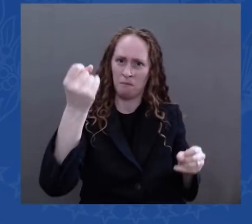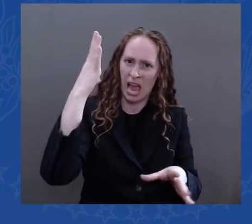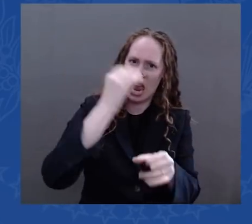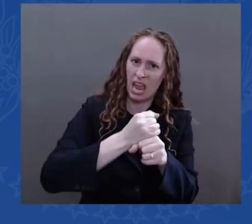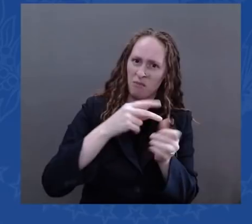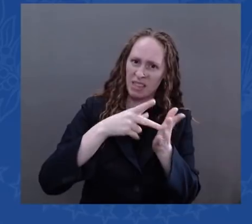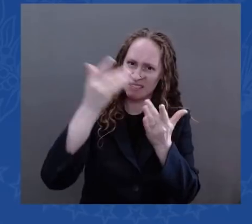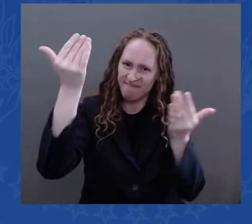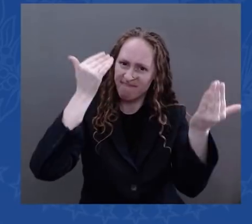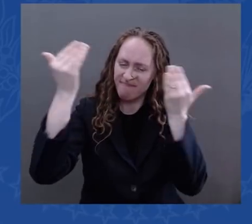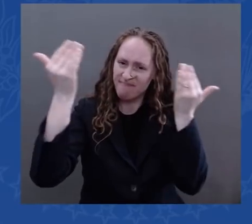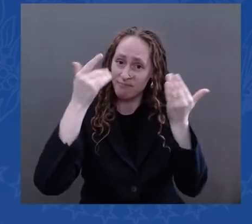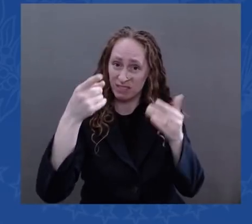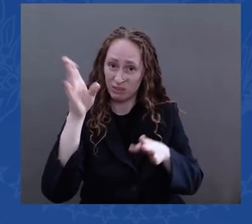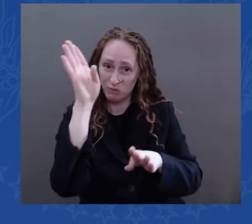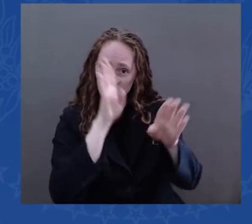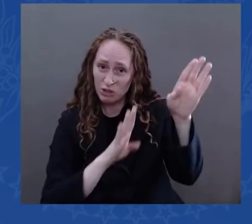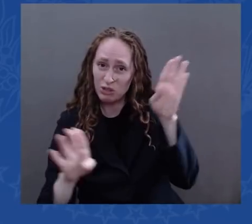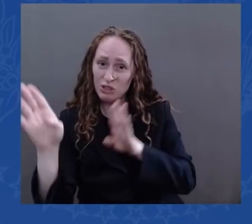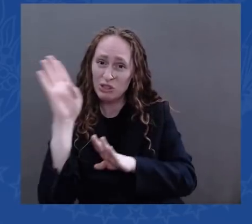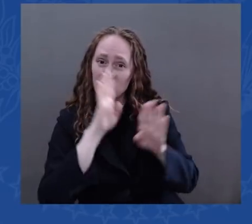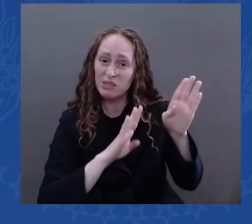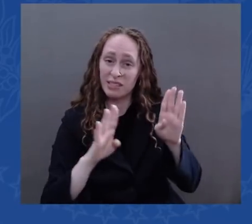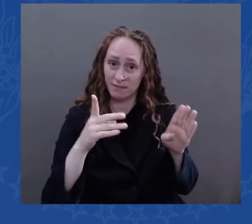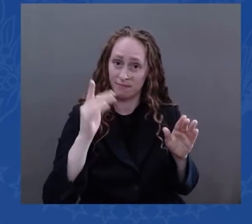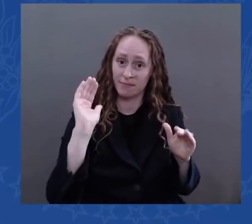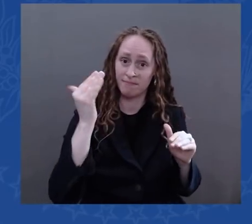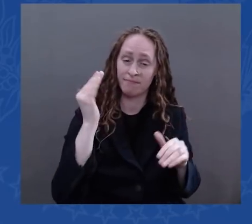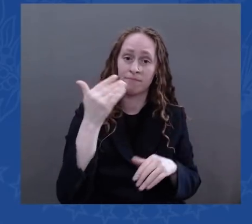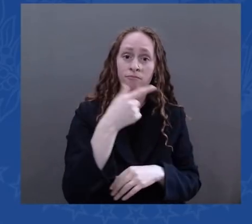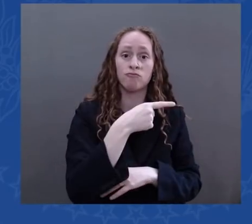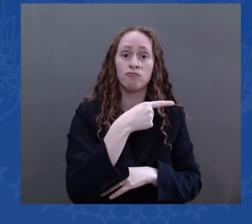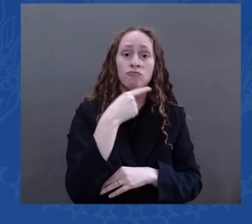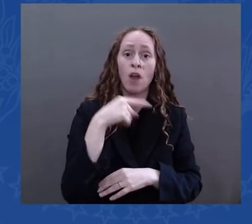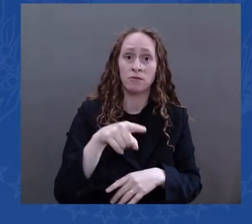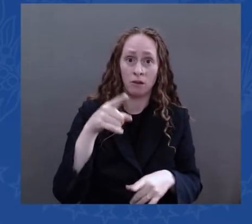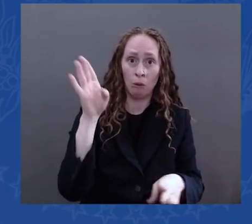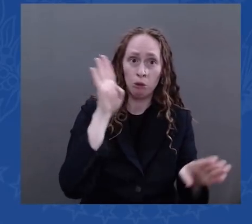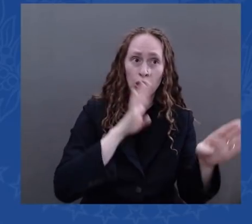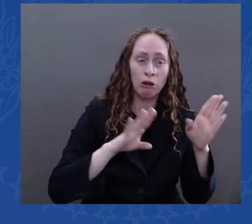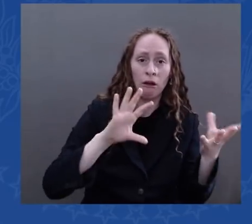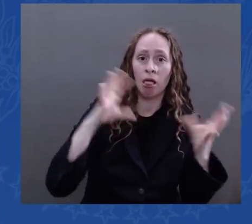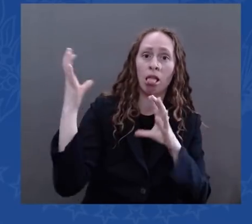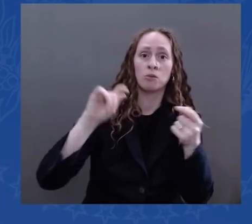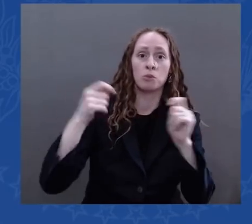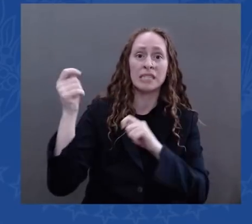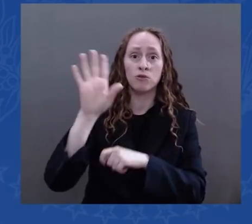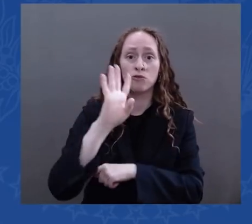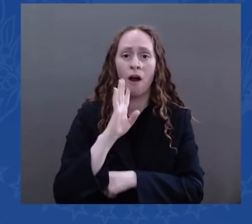The President: No and no. The Press: Tell me why. You have so much experience. You are the leader of this country. The President: Because it's ridiculous.